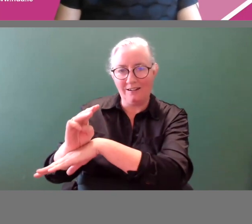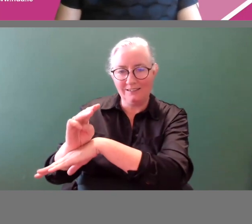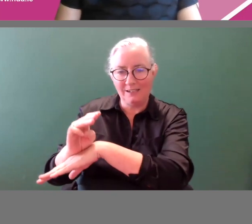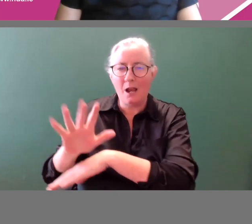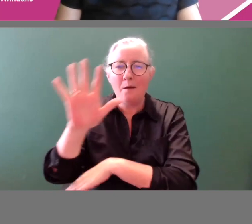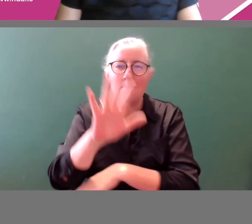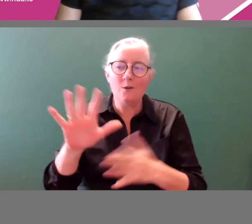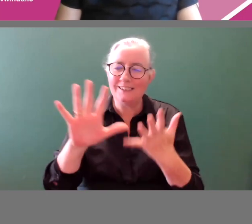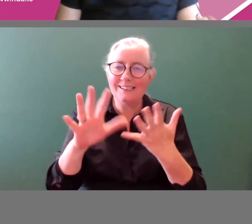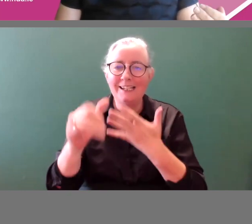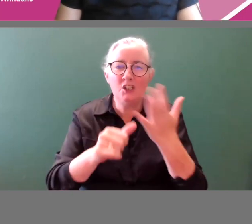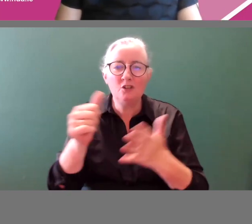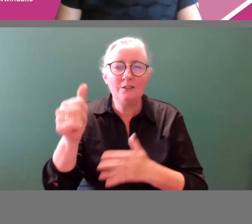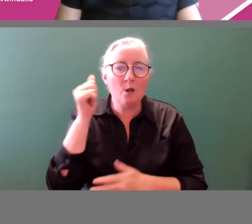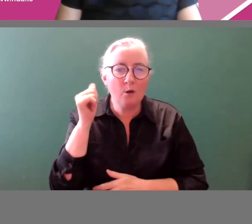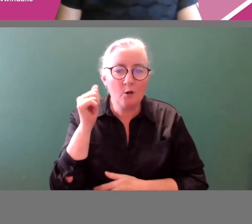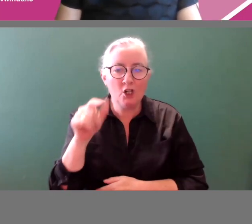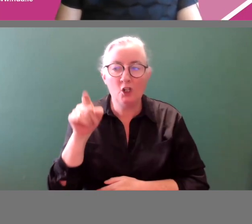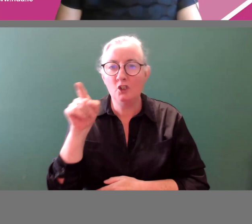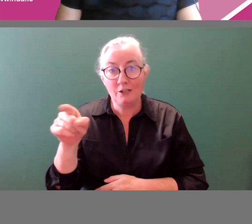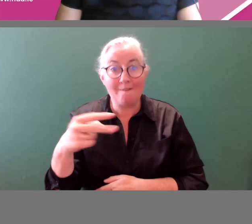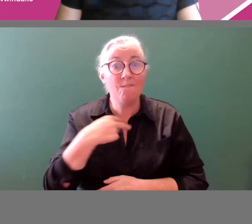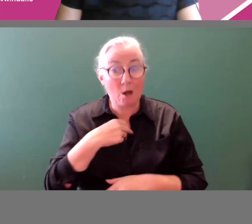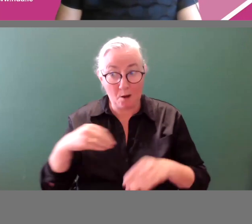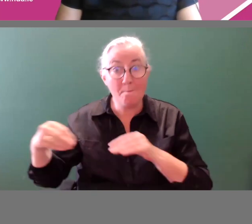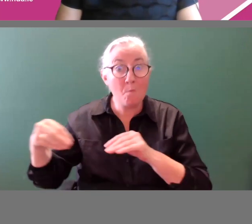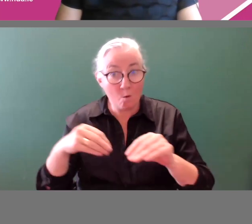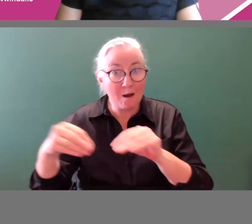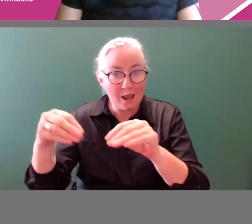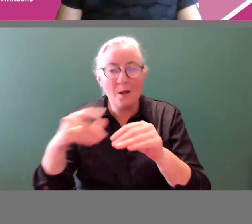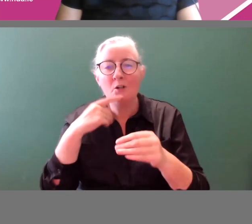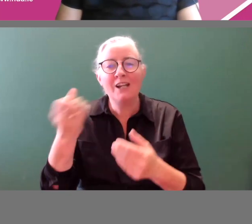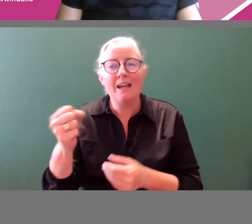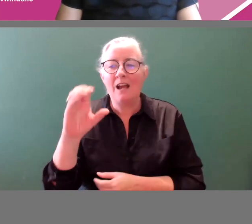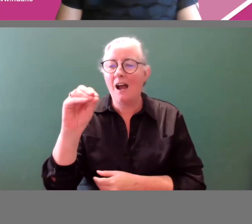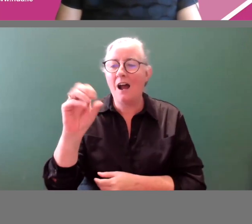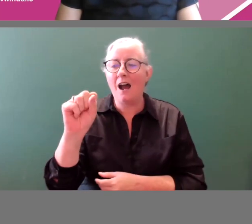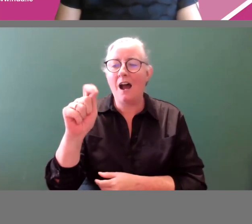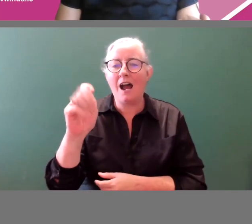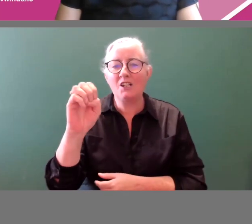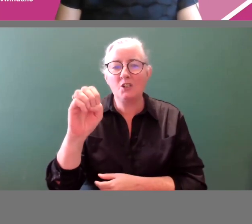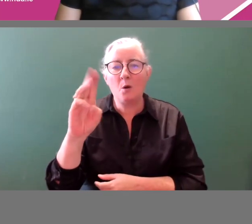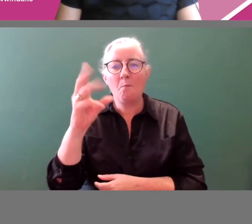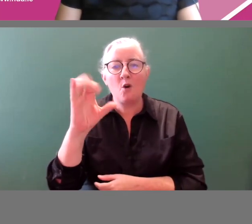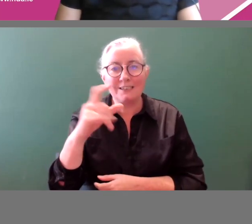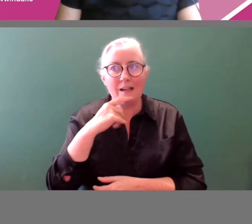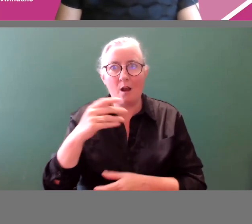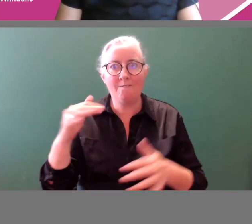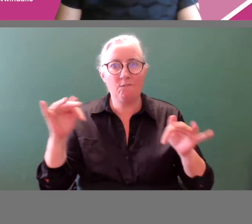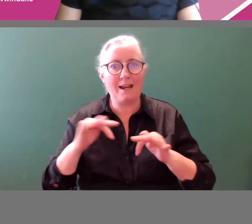ago she was very mobile but always had a fear of falling. So always the first one to use the